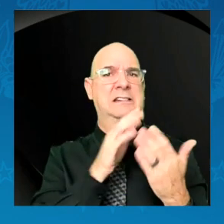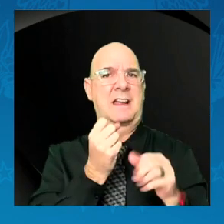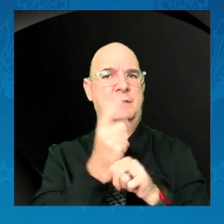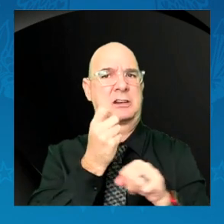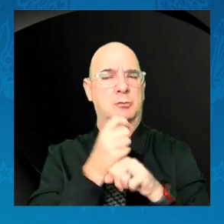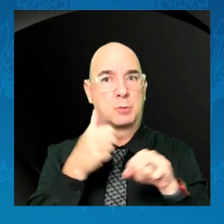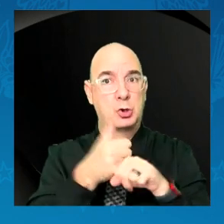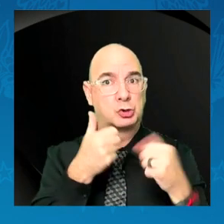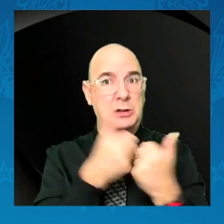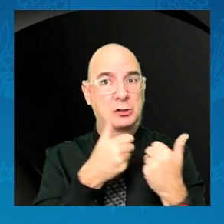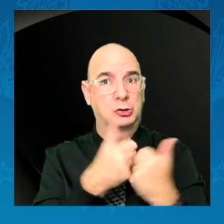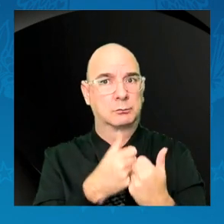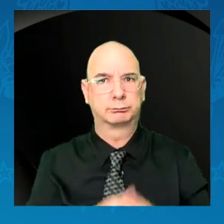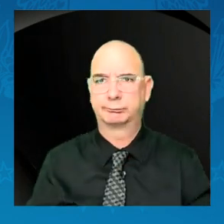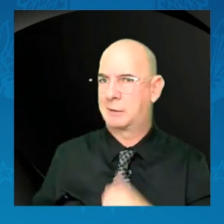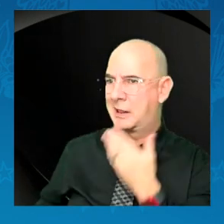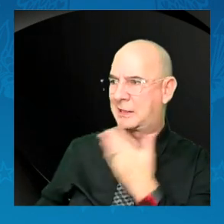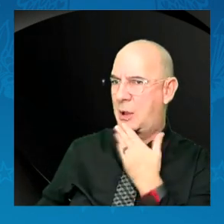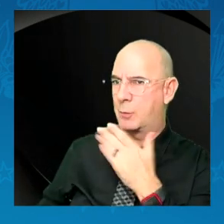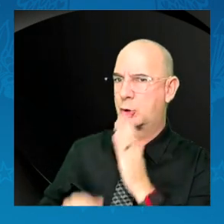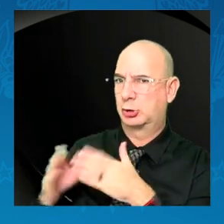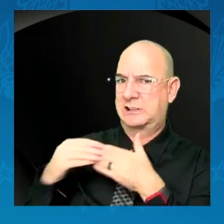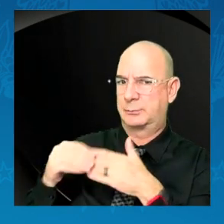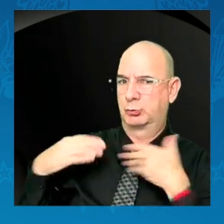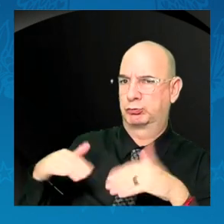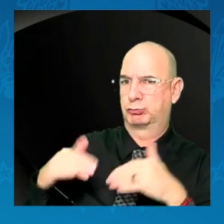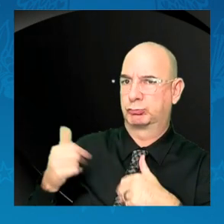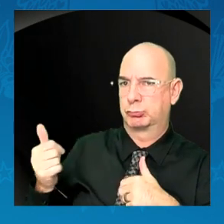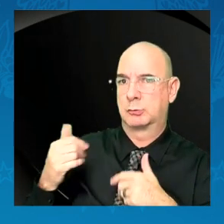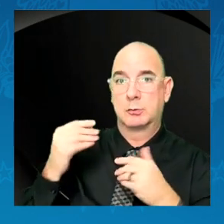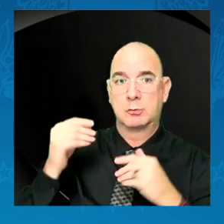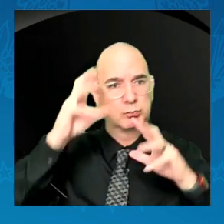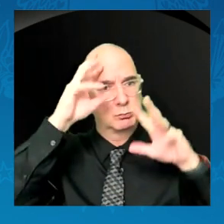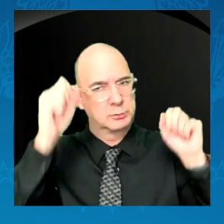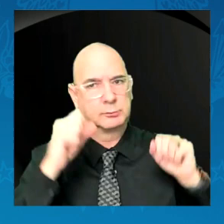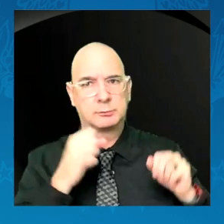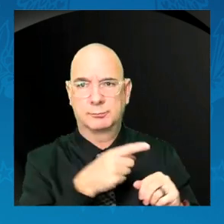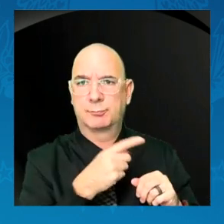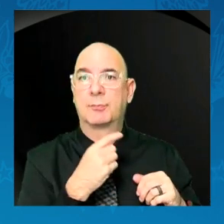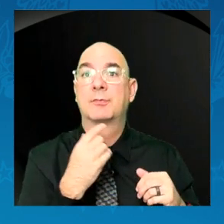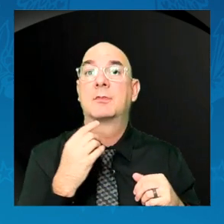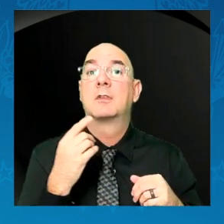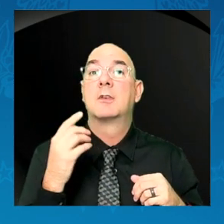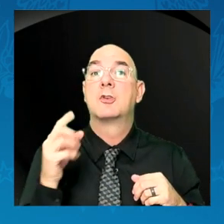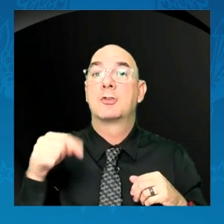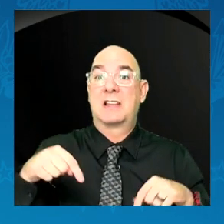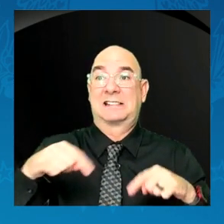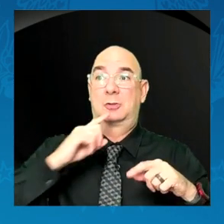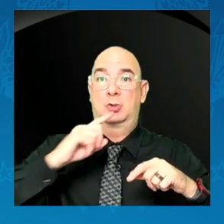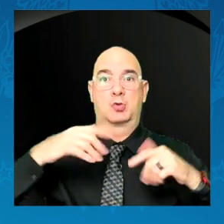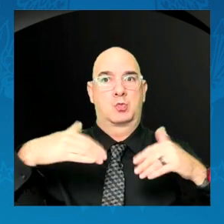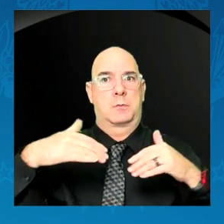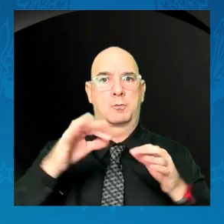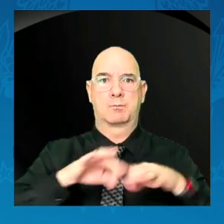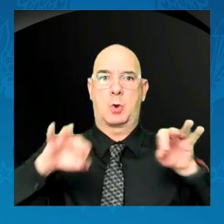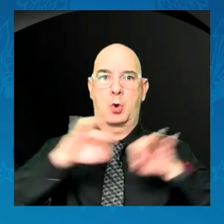and for the president's leadership in giving USDA a seat at this important council. I think it recognizes the critical interface